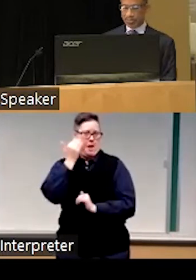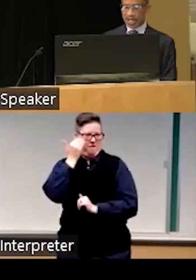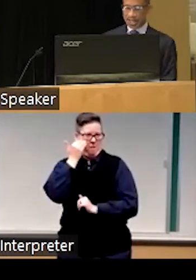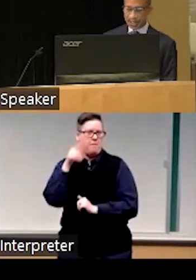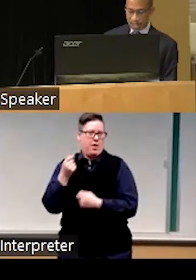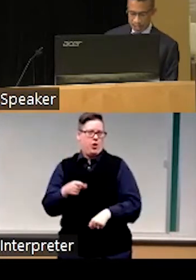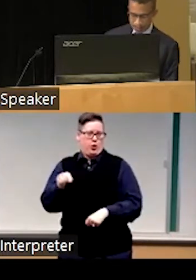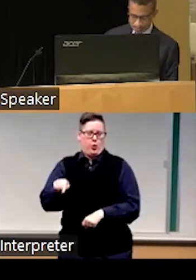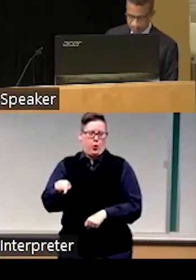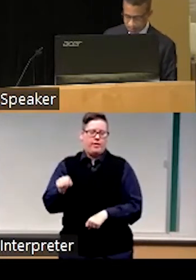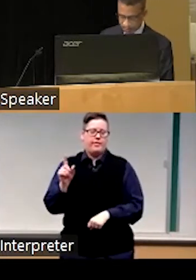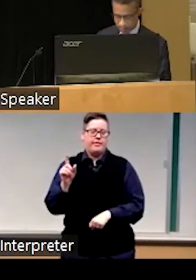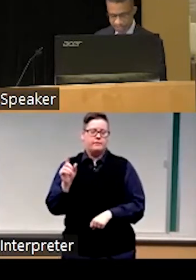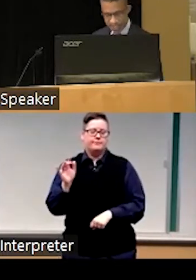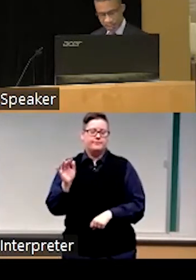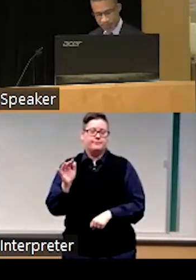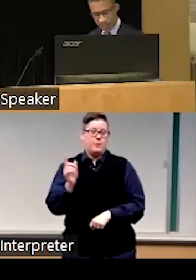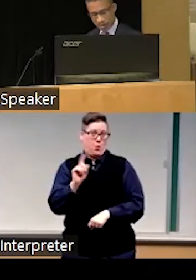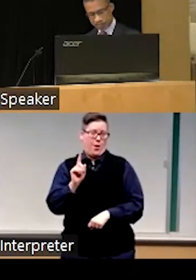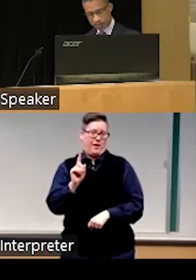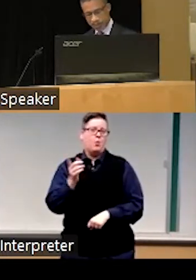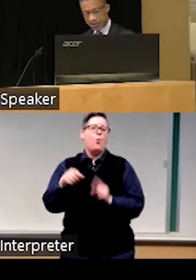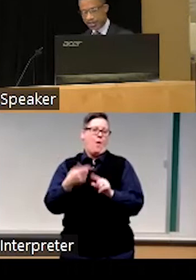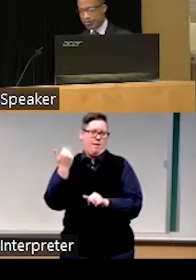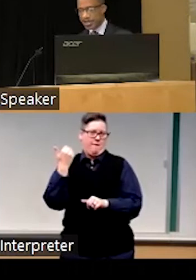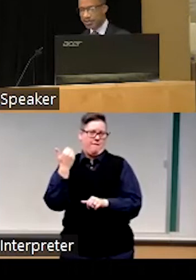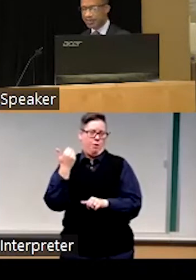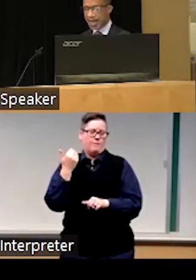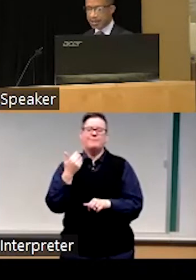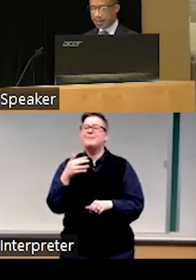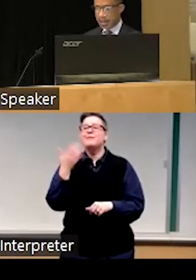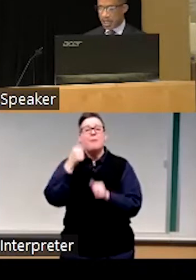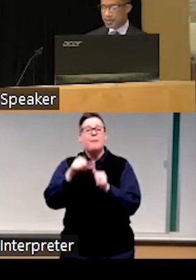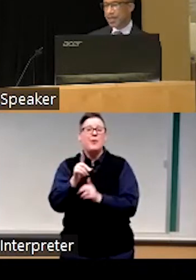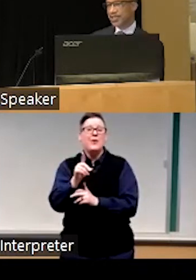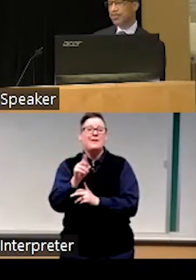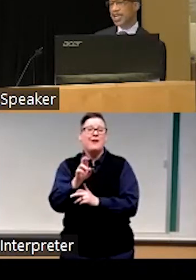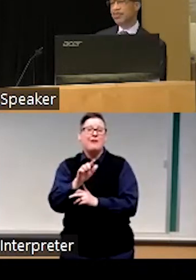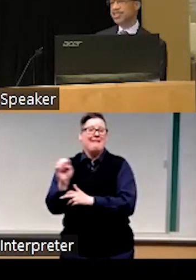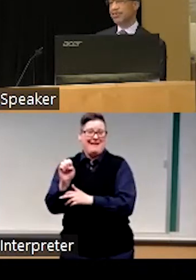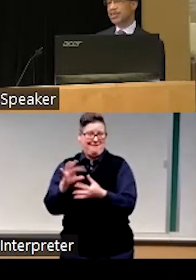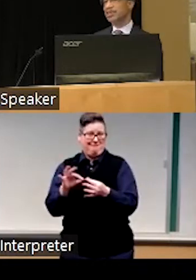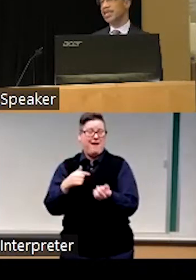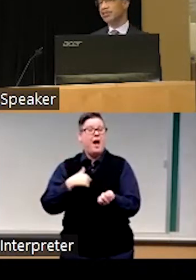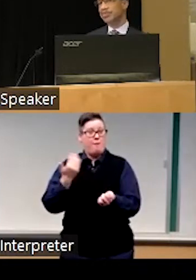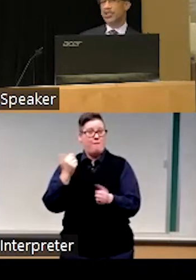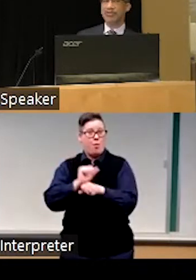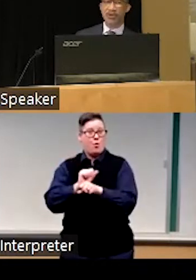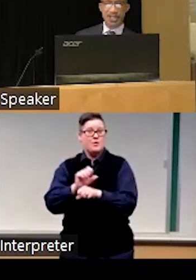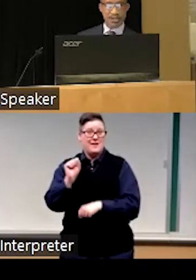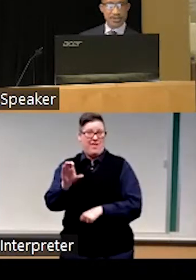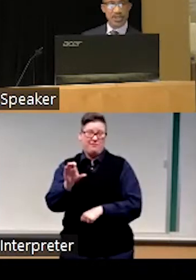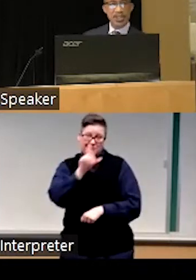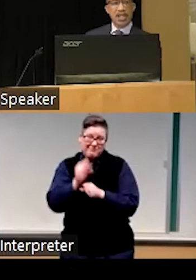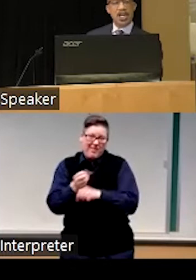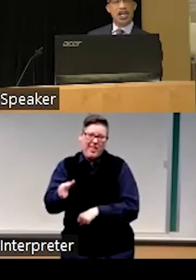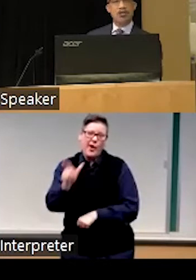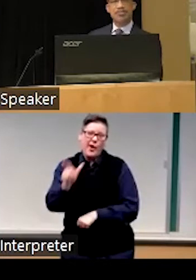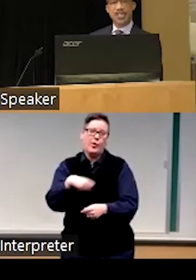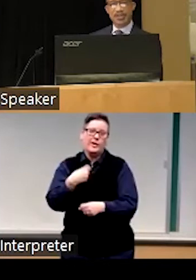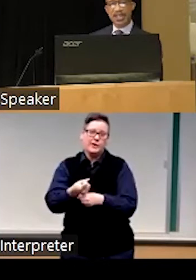and um my time um Dr Lee mentioned the fact that I spent some time in South Carolina 24 years living